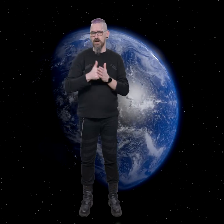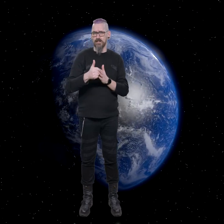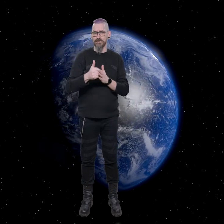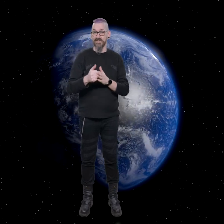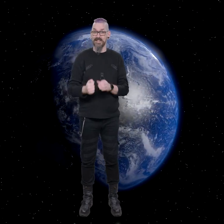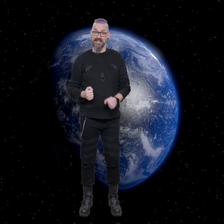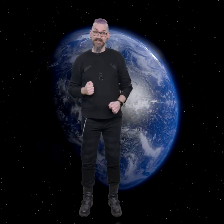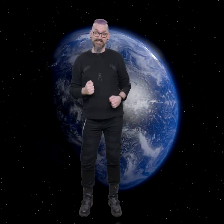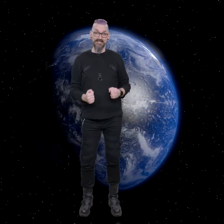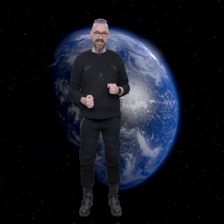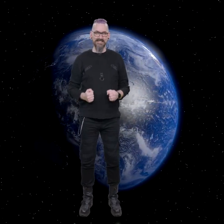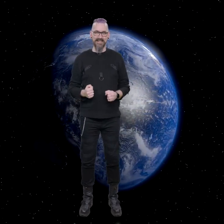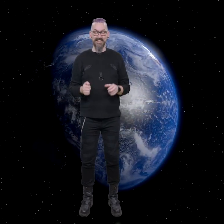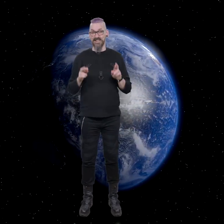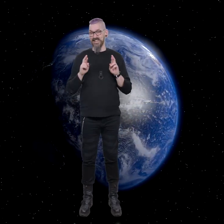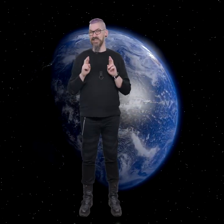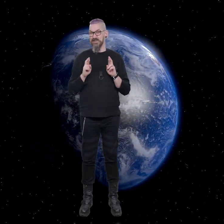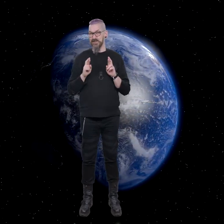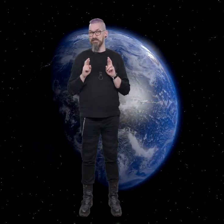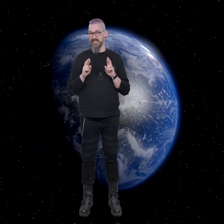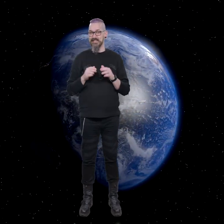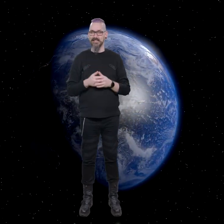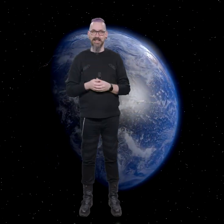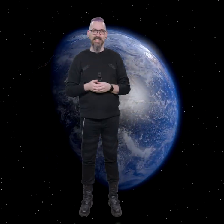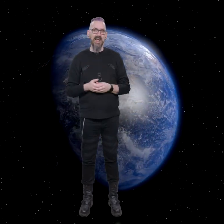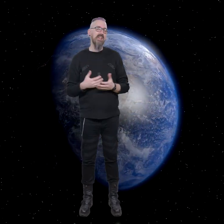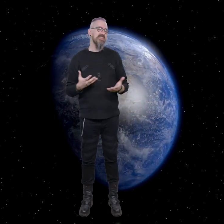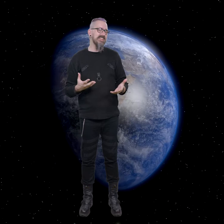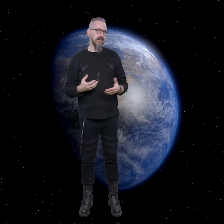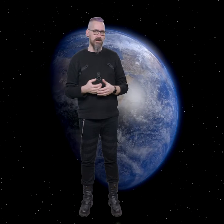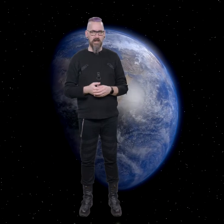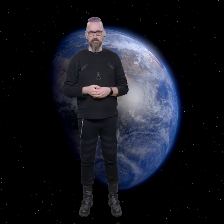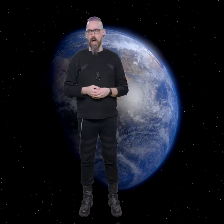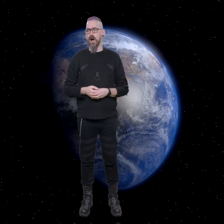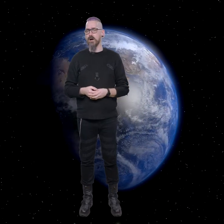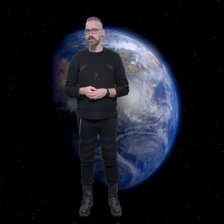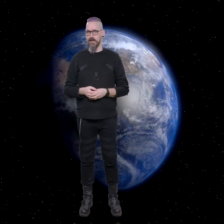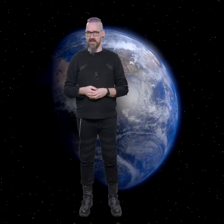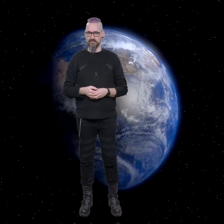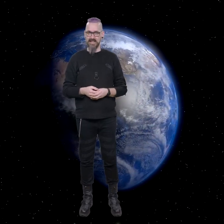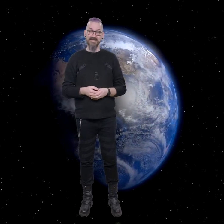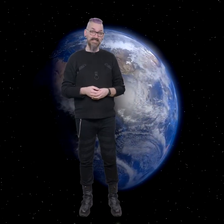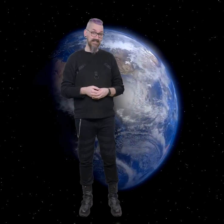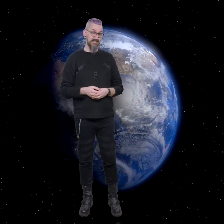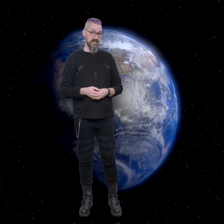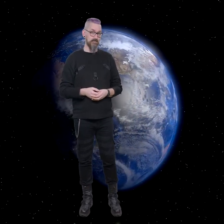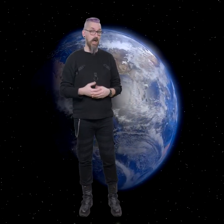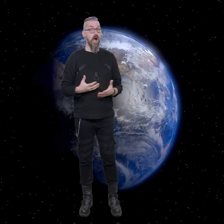Cultured, Sexy (I hope!), Theatre lover, Art lover, Dancer,